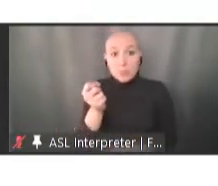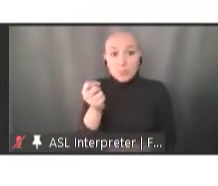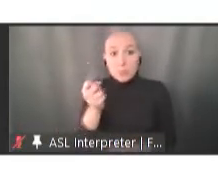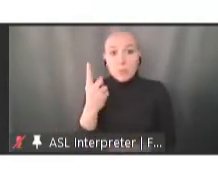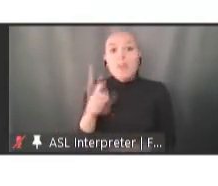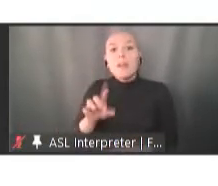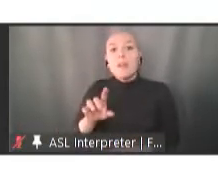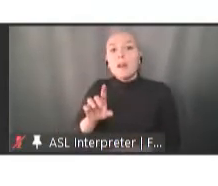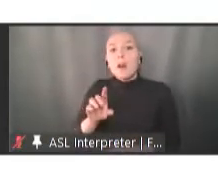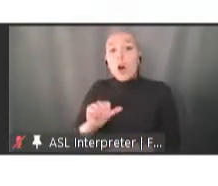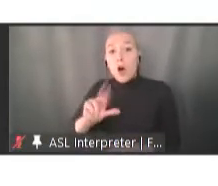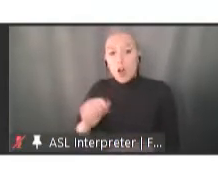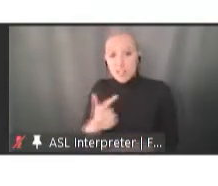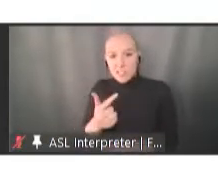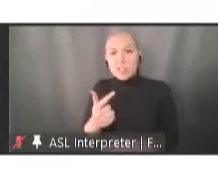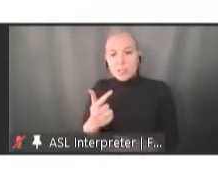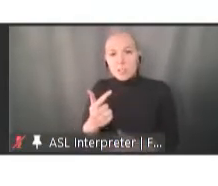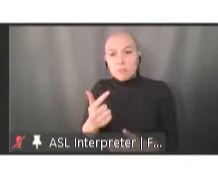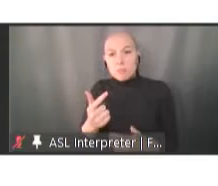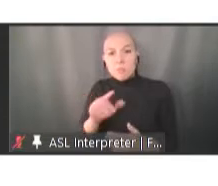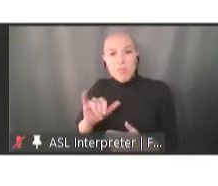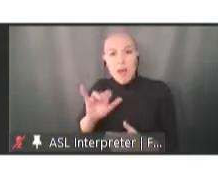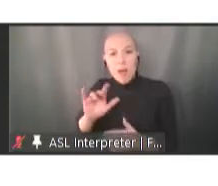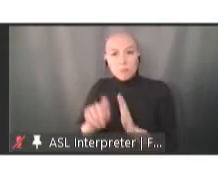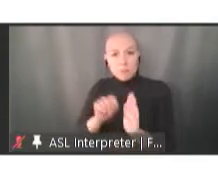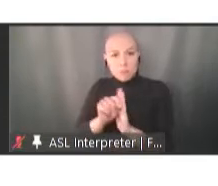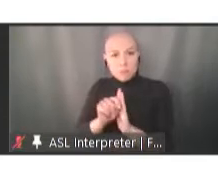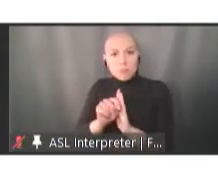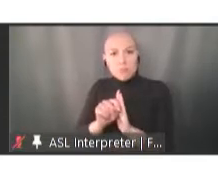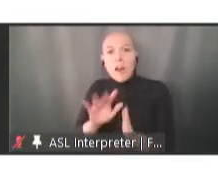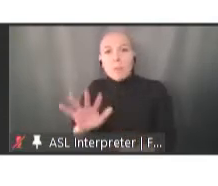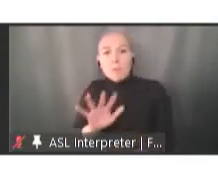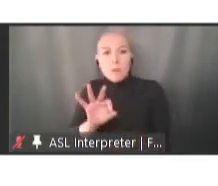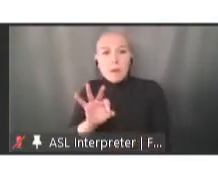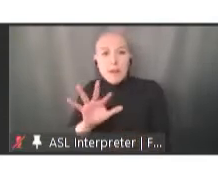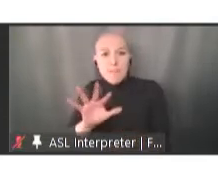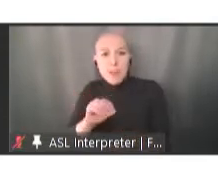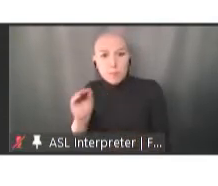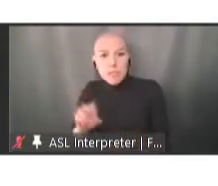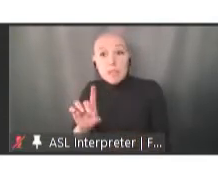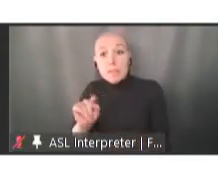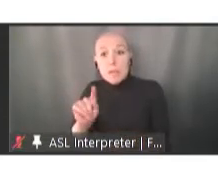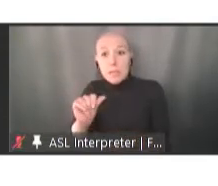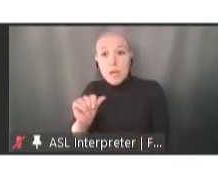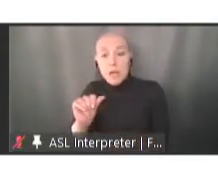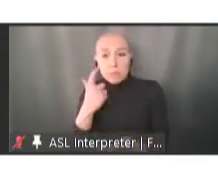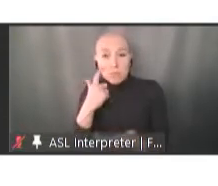percent of circulating viral lineages. And another peak in cases occurred during the weeks ending